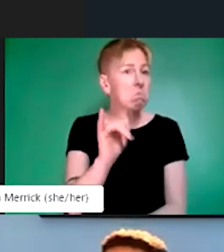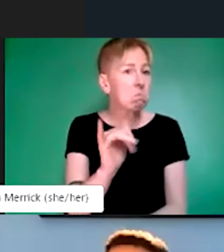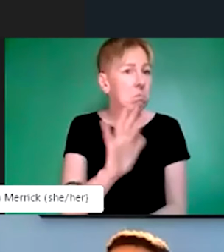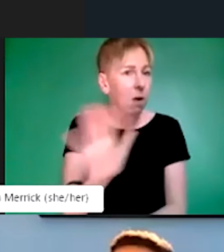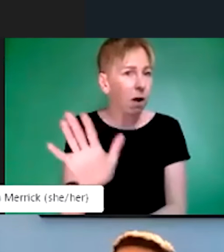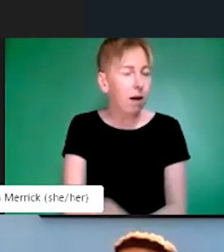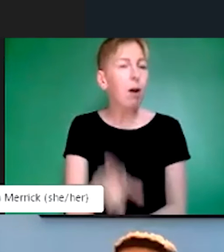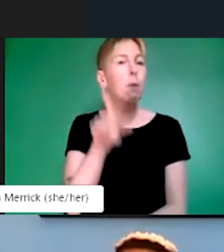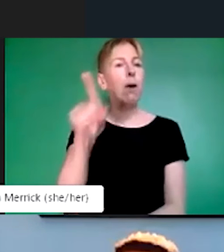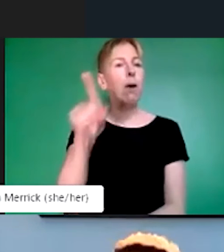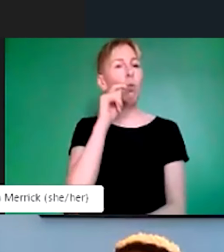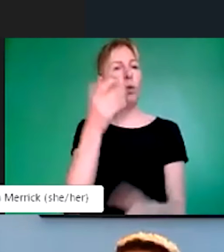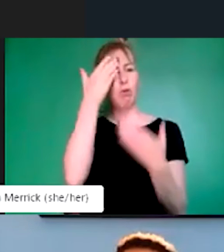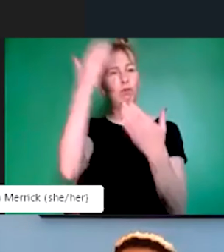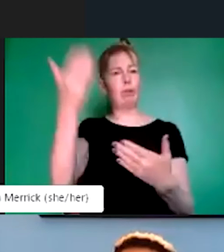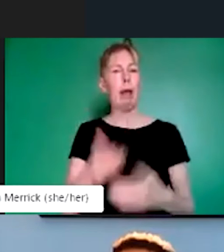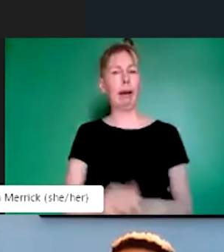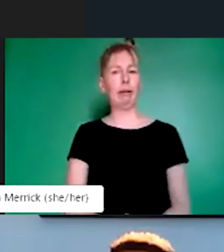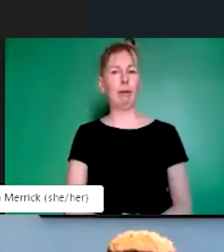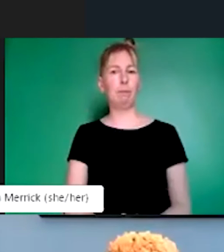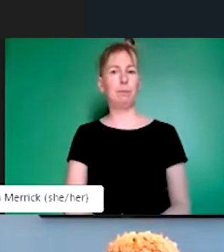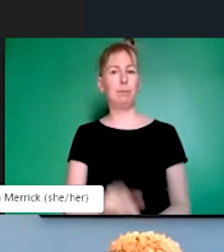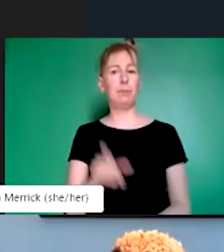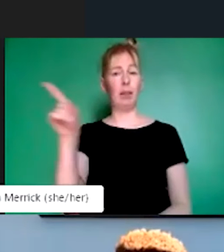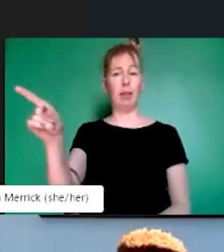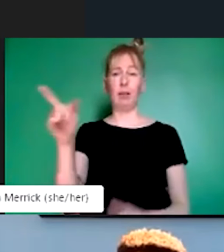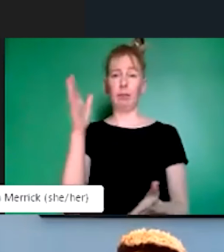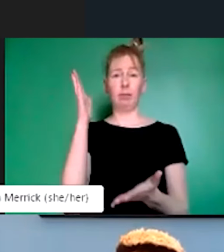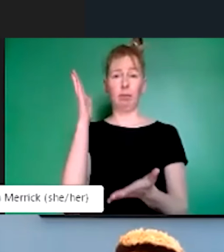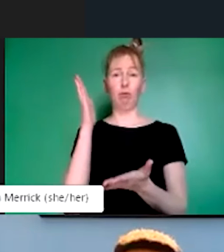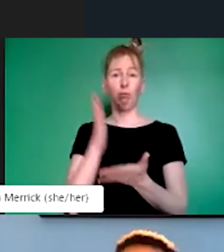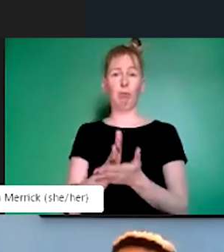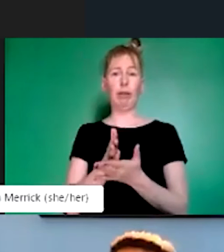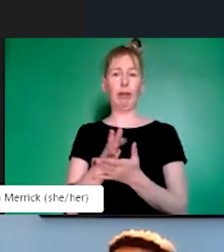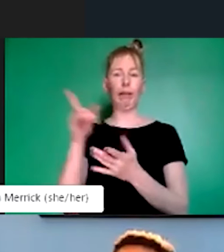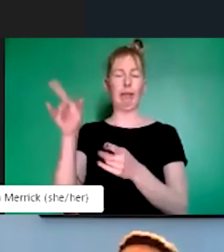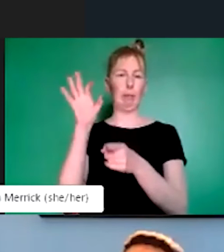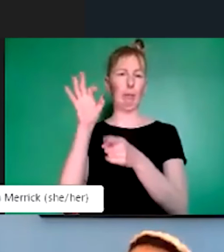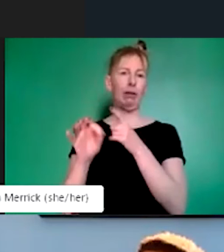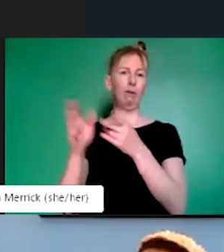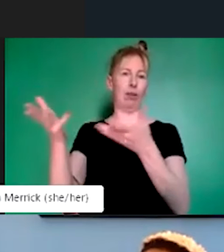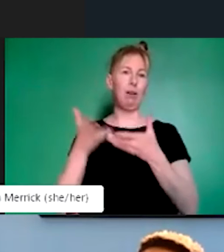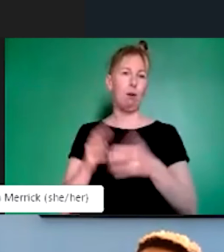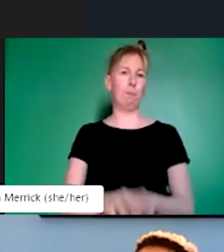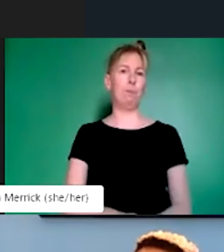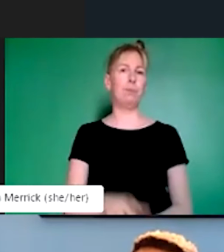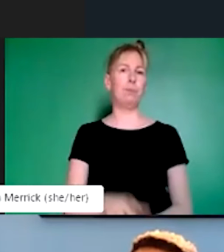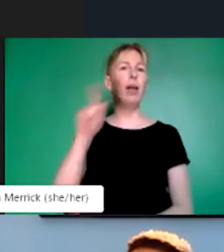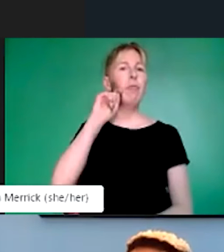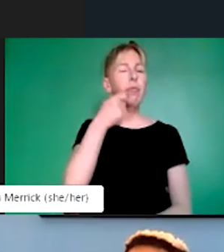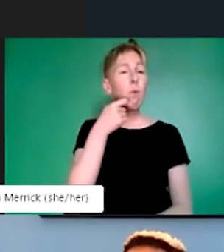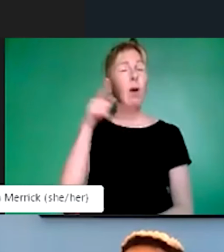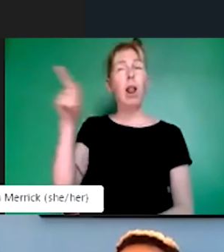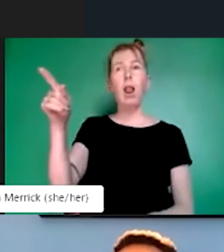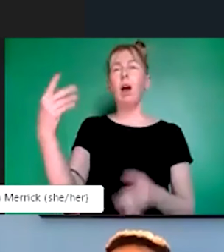because they're truly invested in your spiritual growth. They will hold themselves accountable when something has happened, you do not